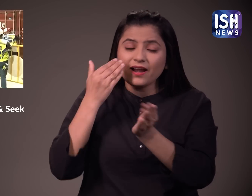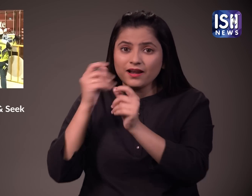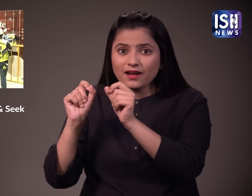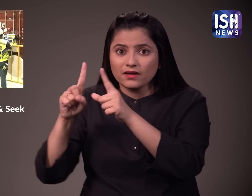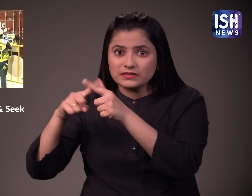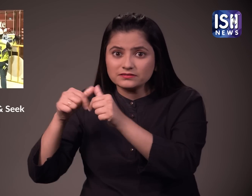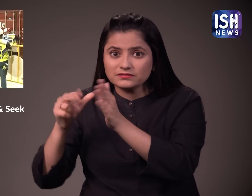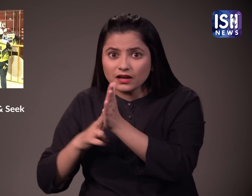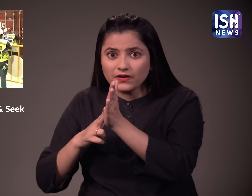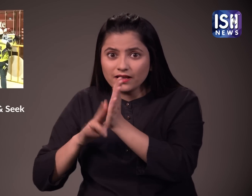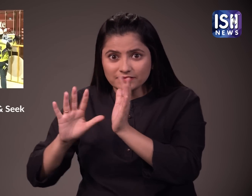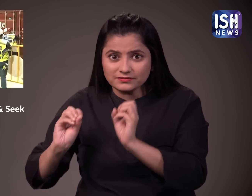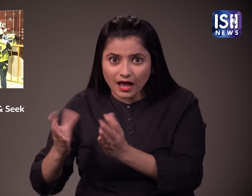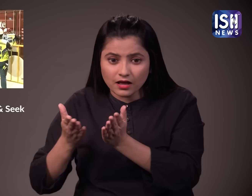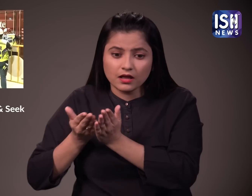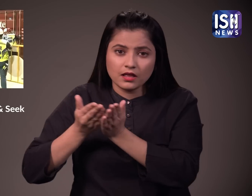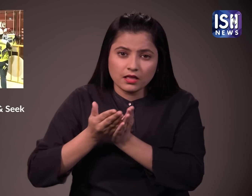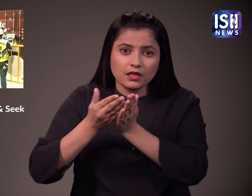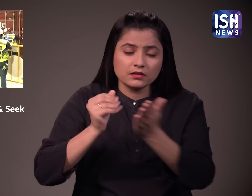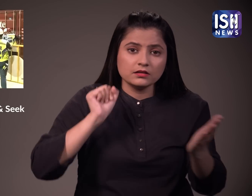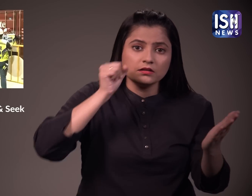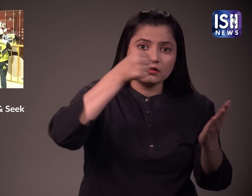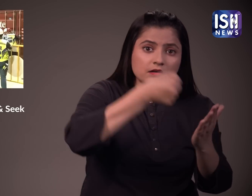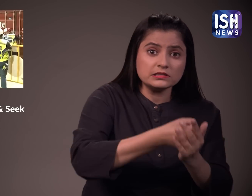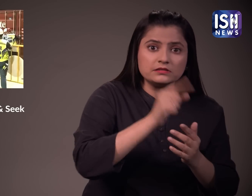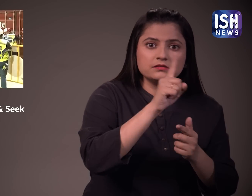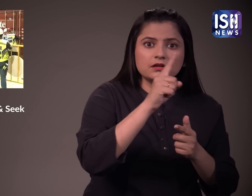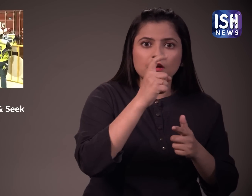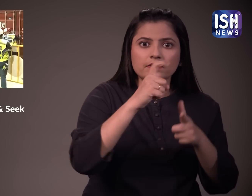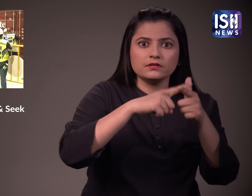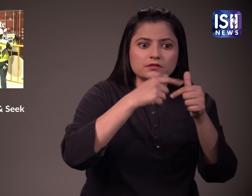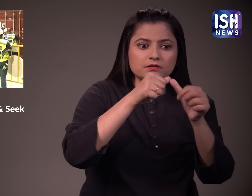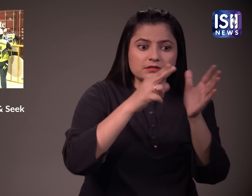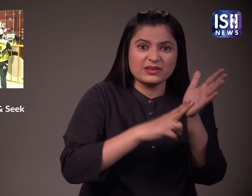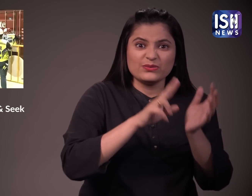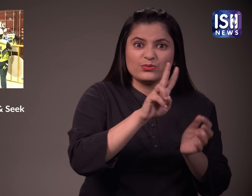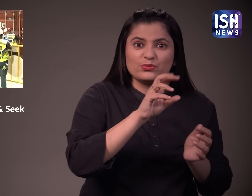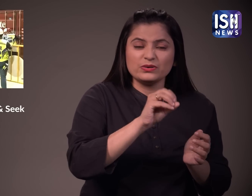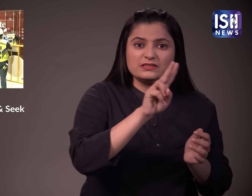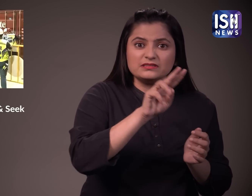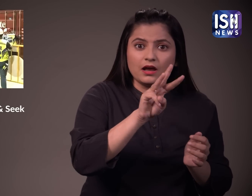The ship started its journey on 11th January and reached Malaysia on 17th January 2023.